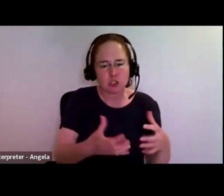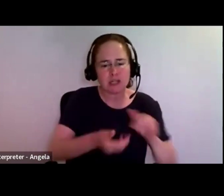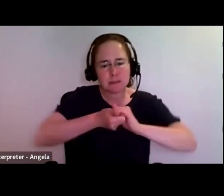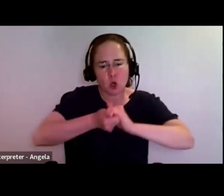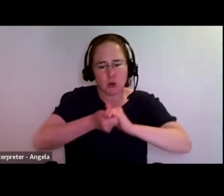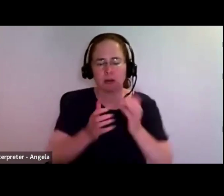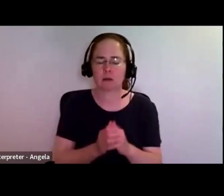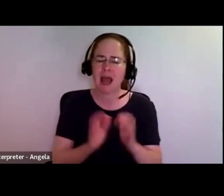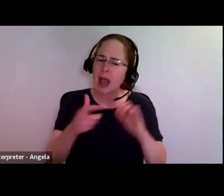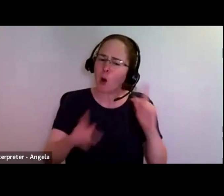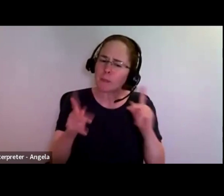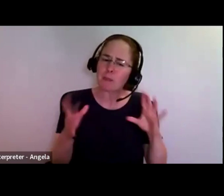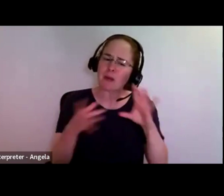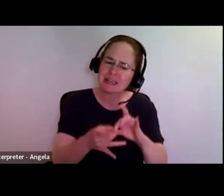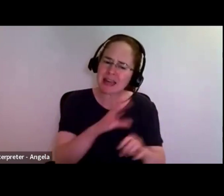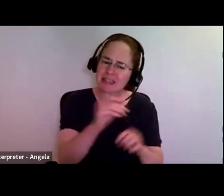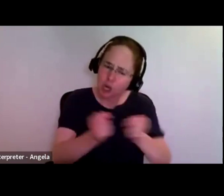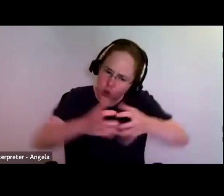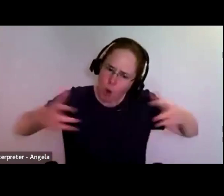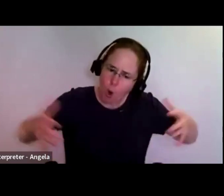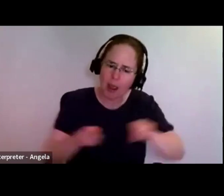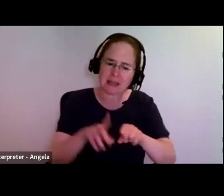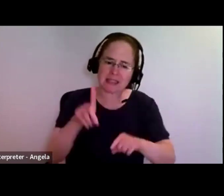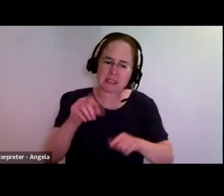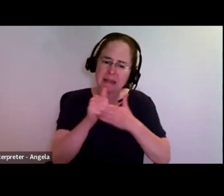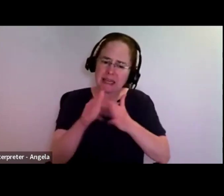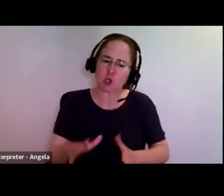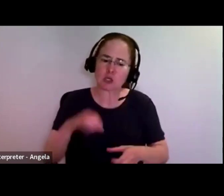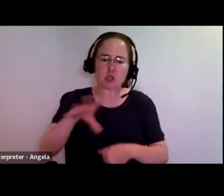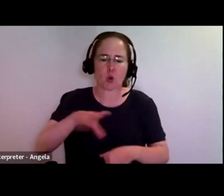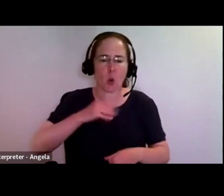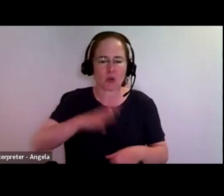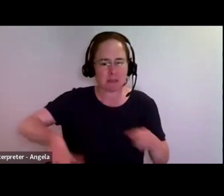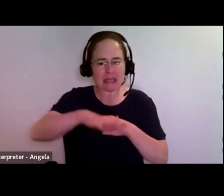connect and grow as disability leaders in their own space and